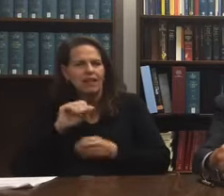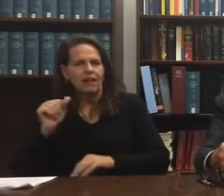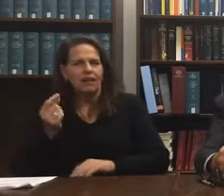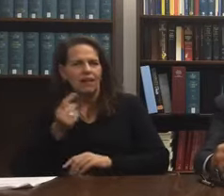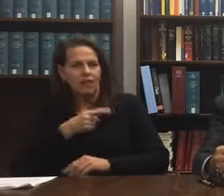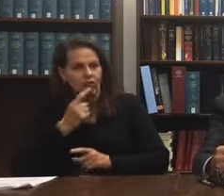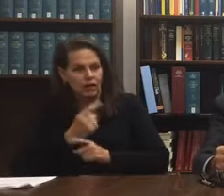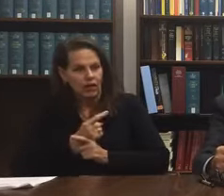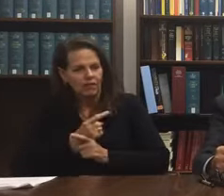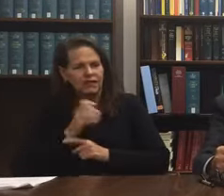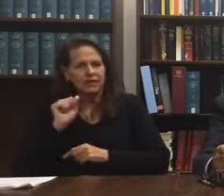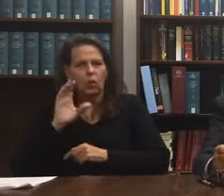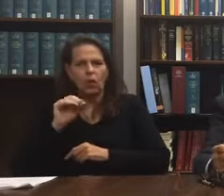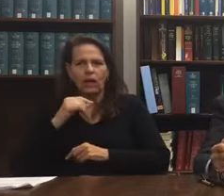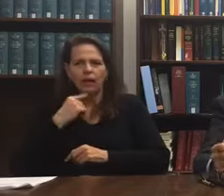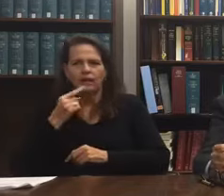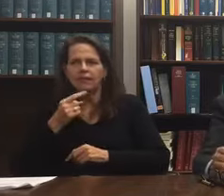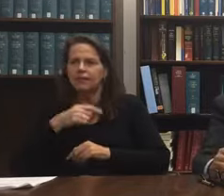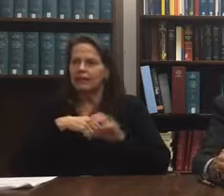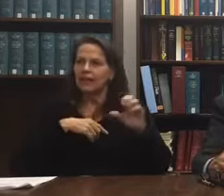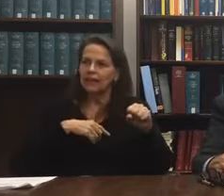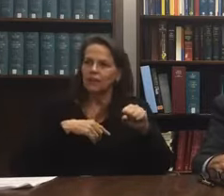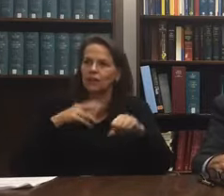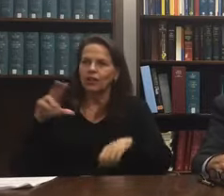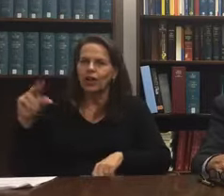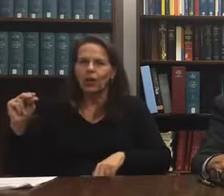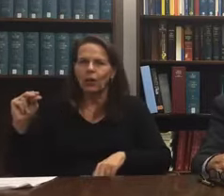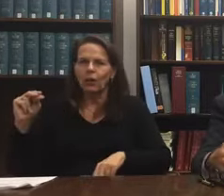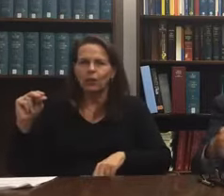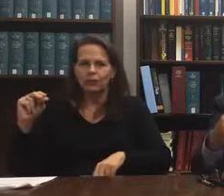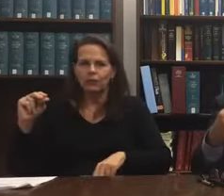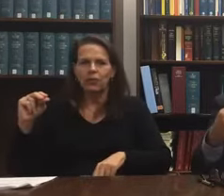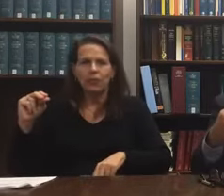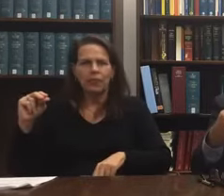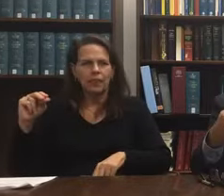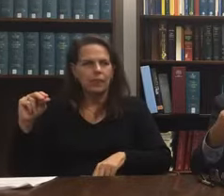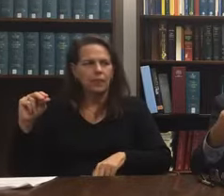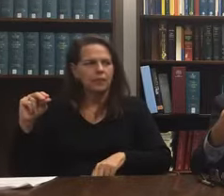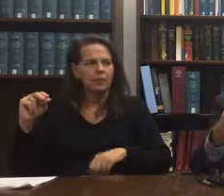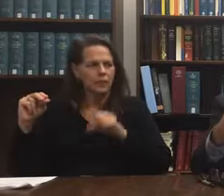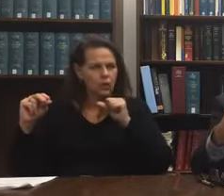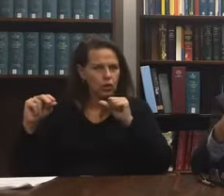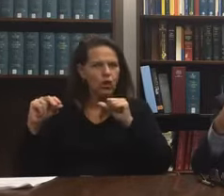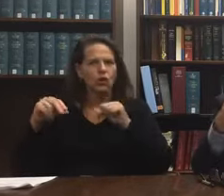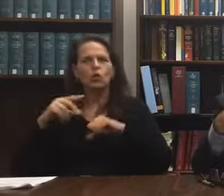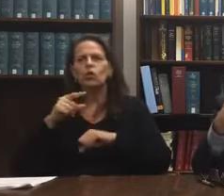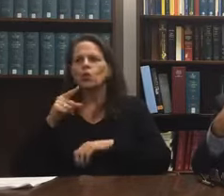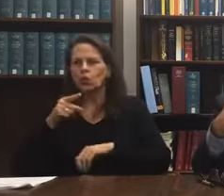have sort of an answer yes or no way and you can use look you can use letters of